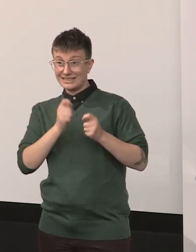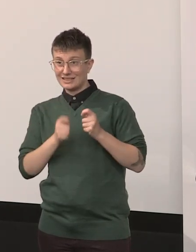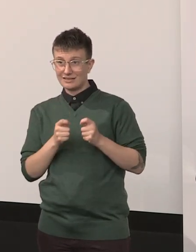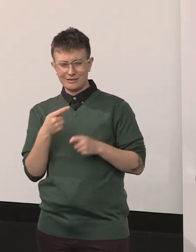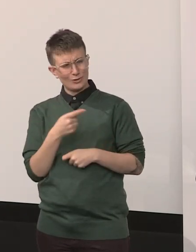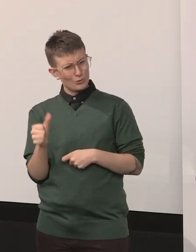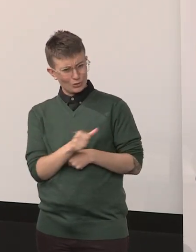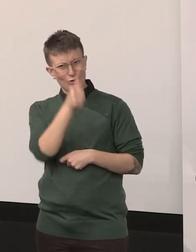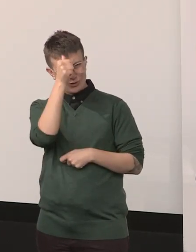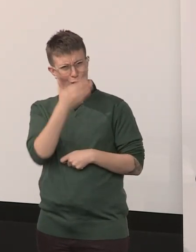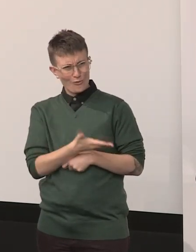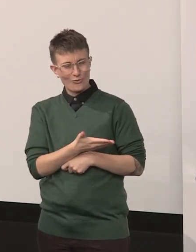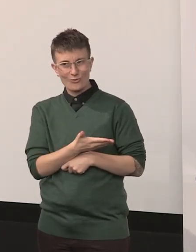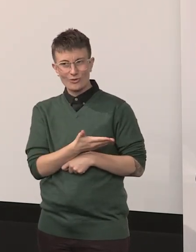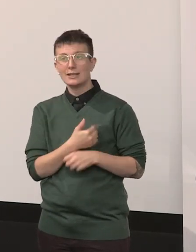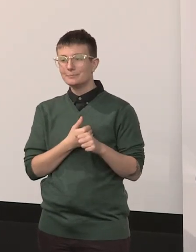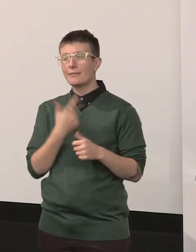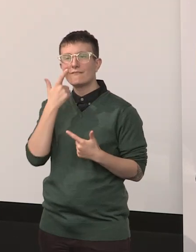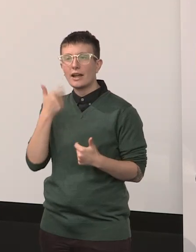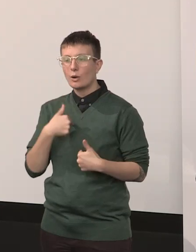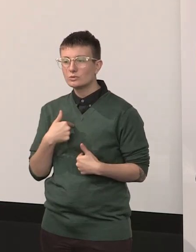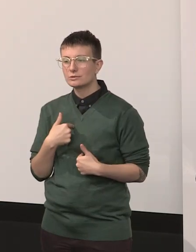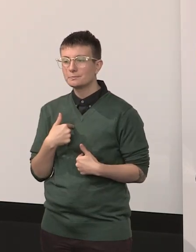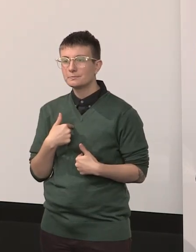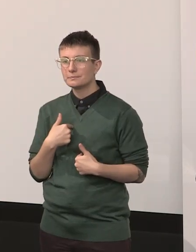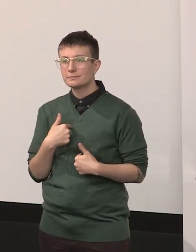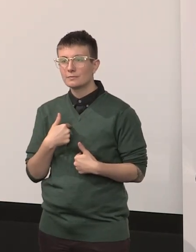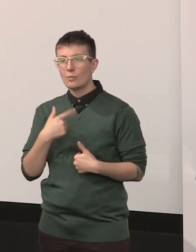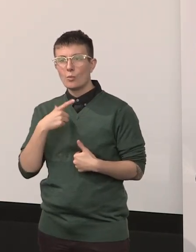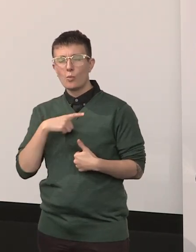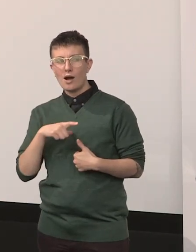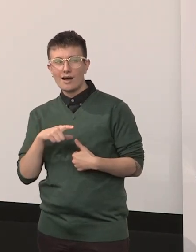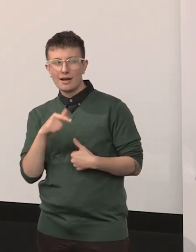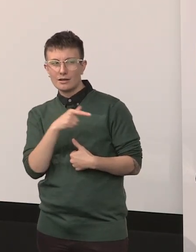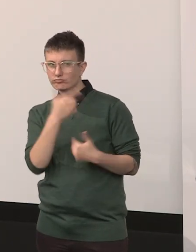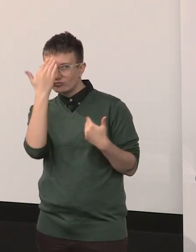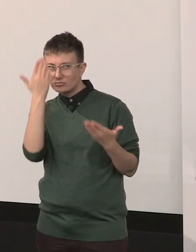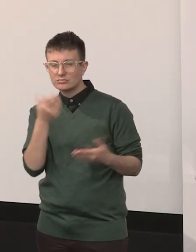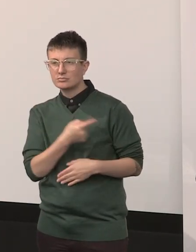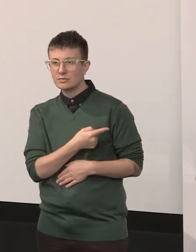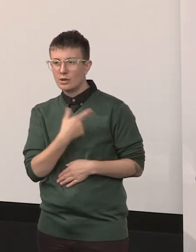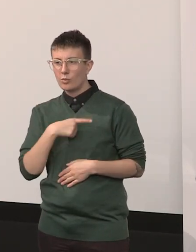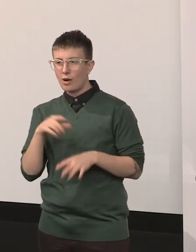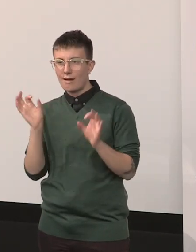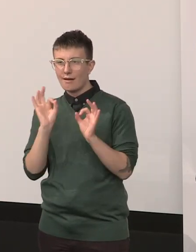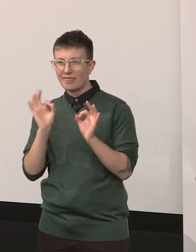I don't. But I'm finding that information out. You should probably know that, though, right? Yeah,